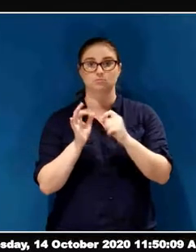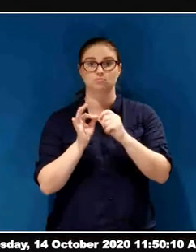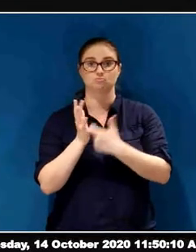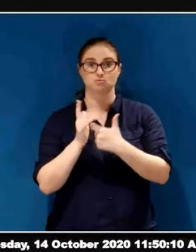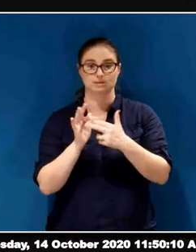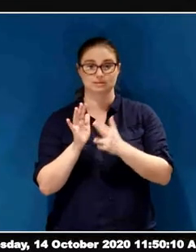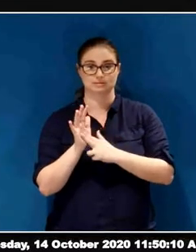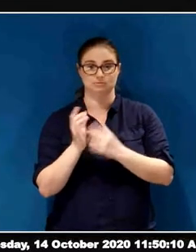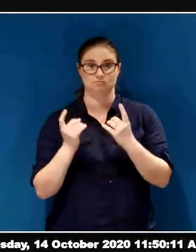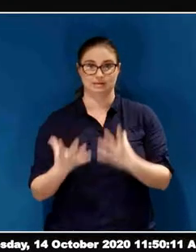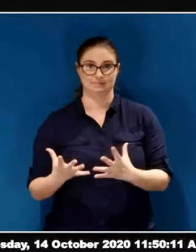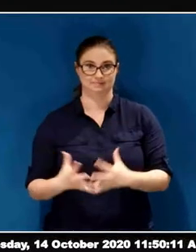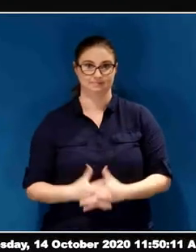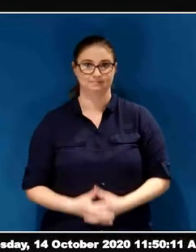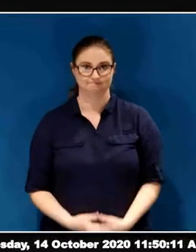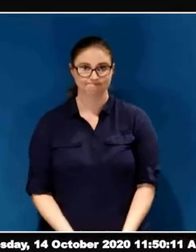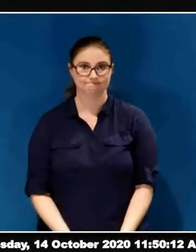The Royal Commission is adjourned.